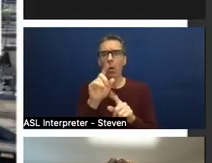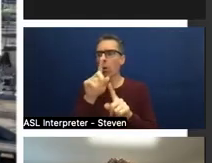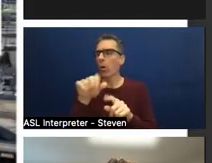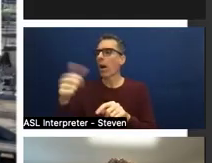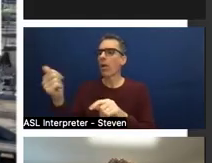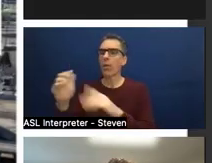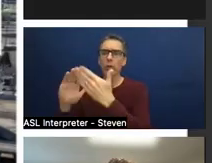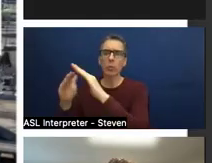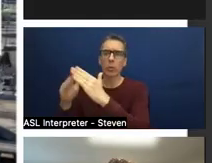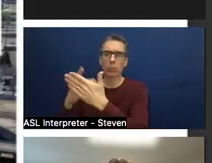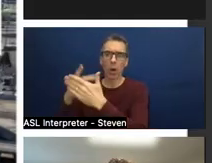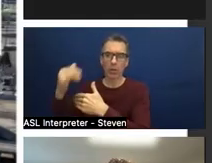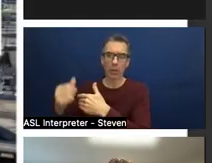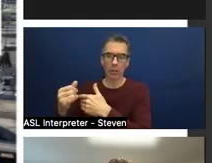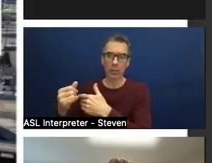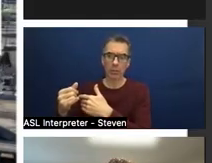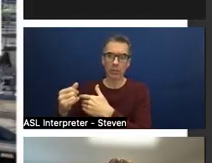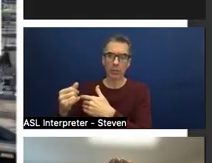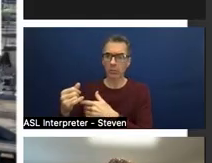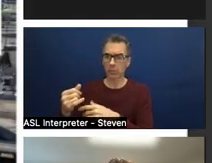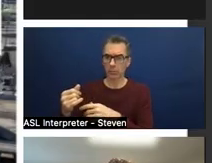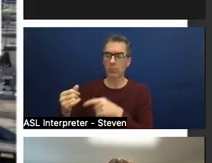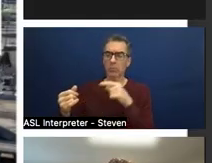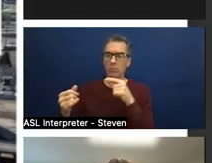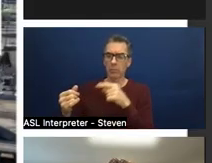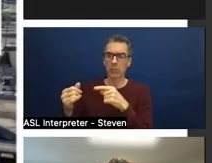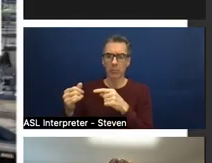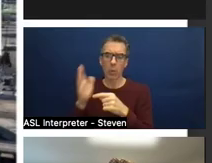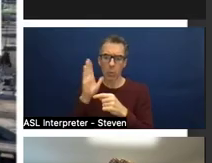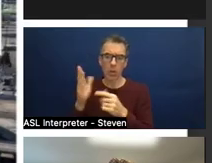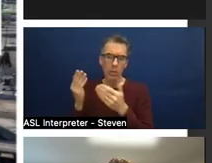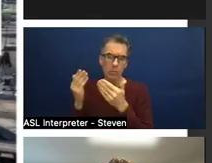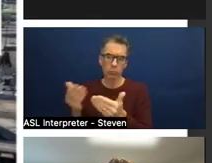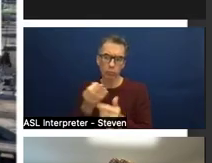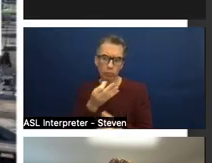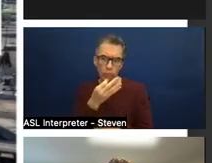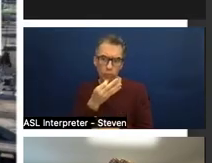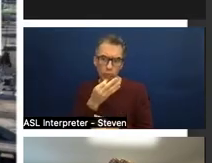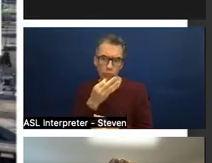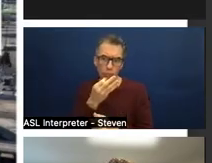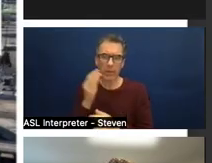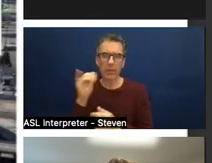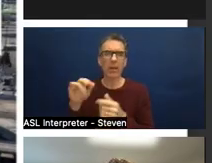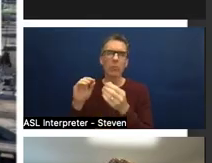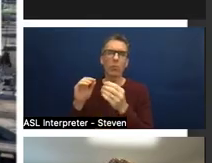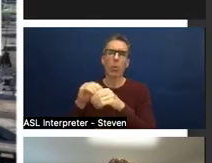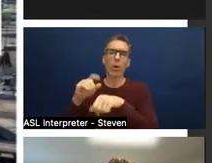that is actually going to be starting relatively soon for the longer term vision of Colfax and Federal.